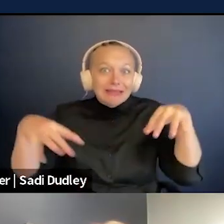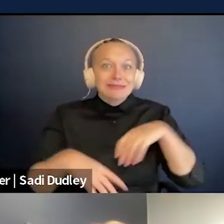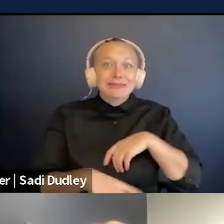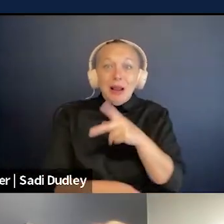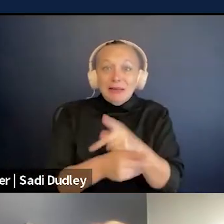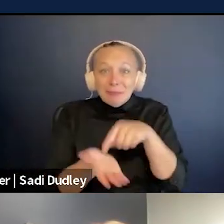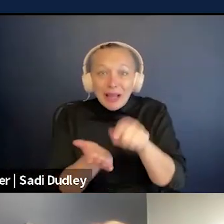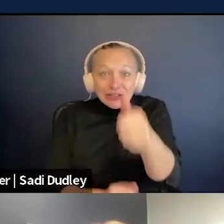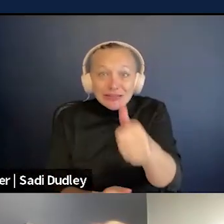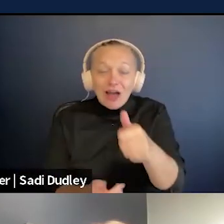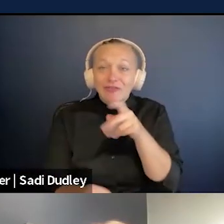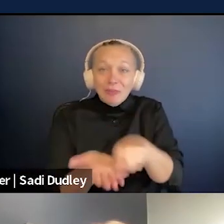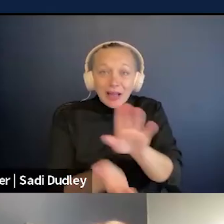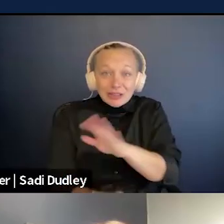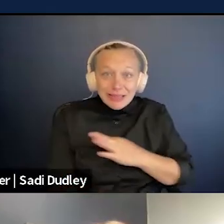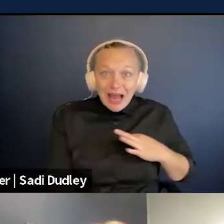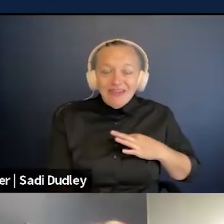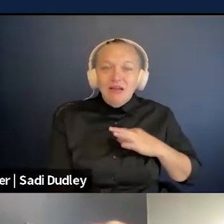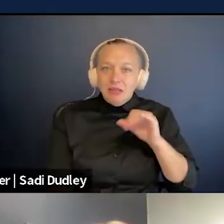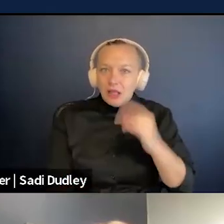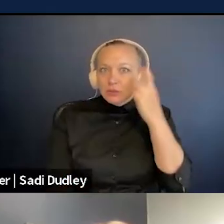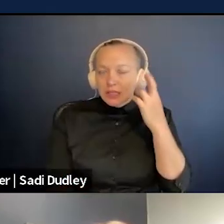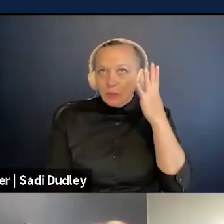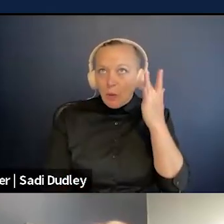I think… I always kind of thought that's why.